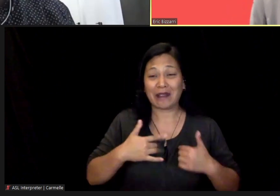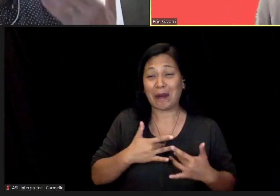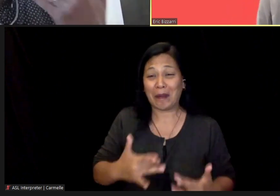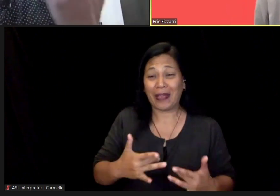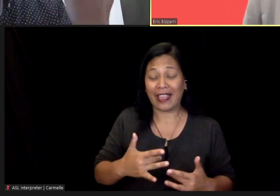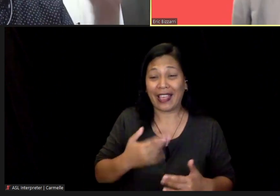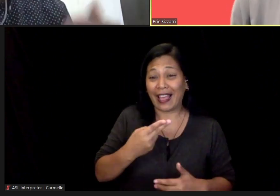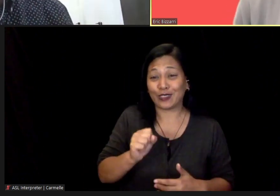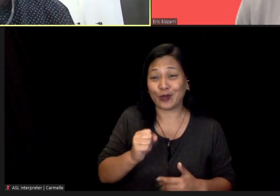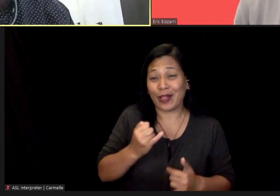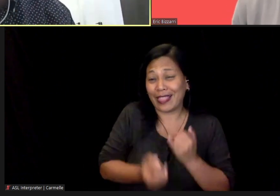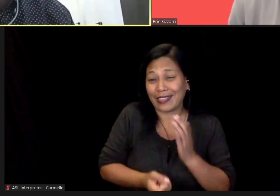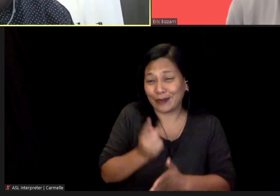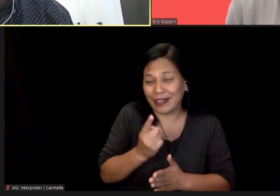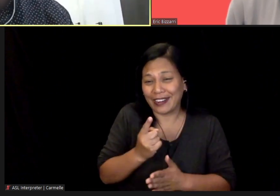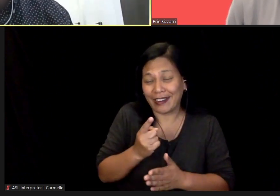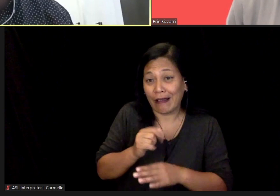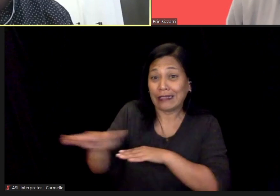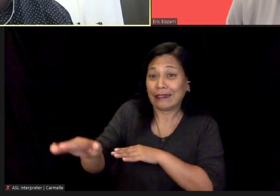And I learned that. Same, you're in good company. Yeah.